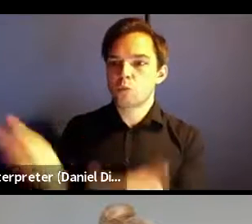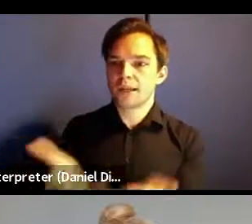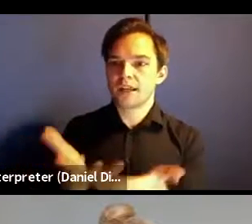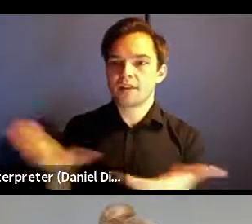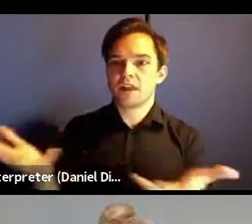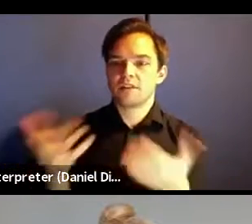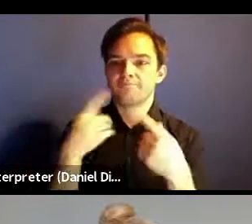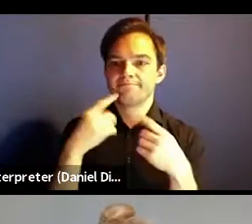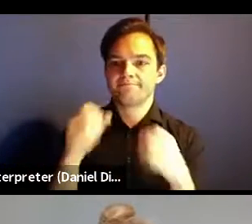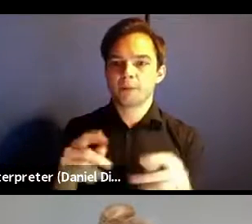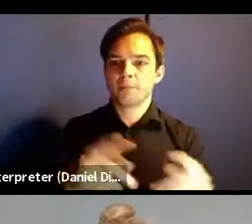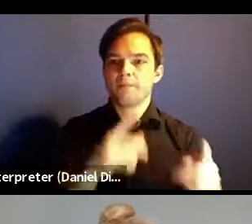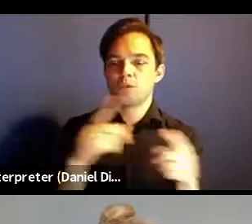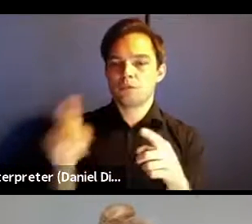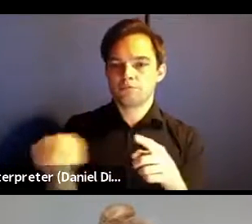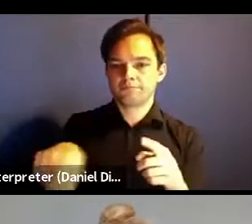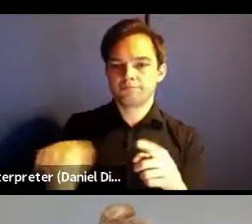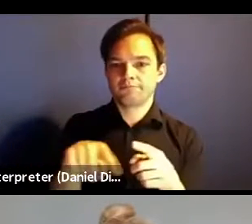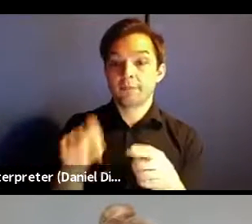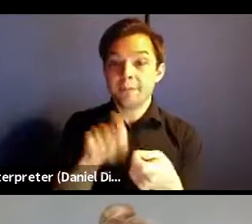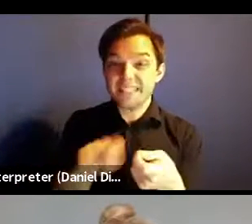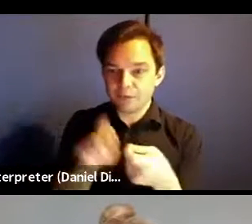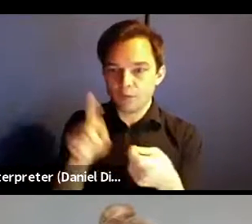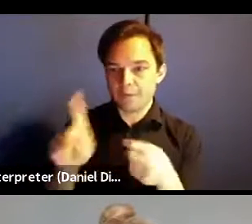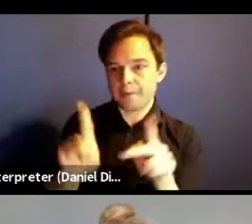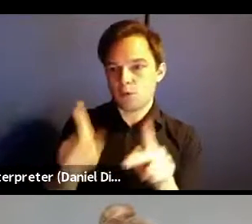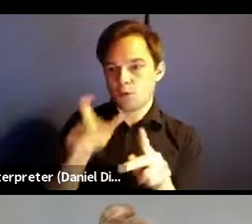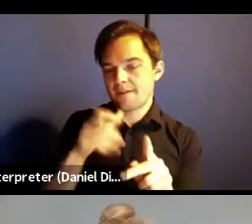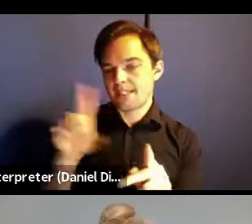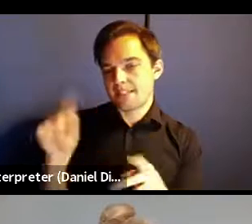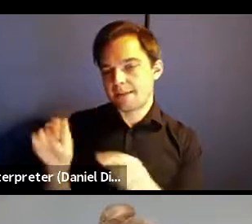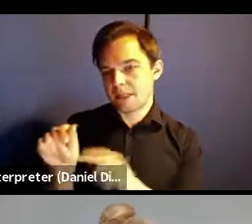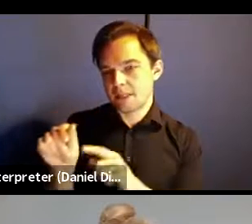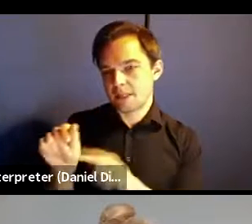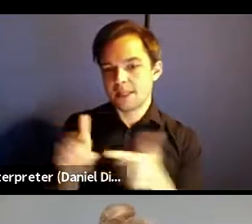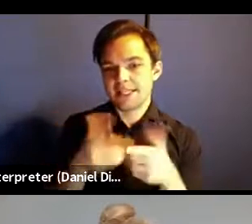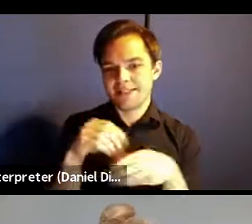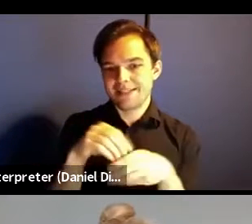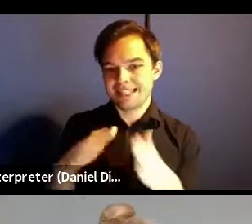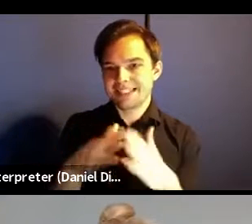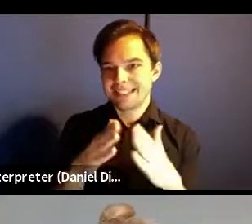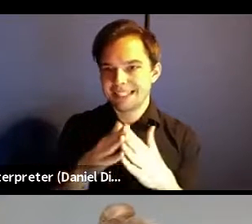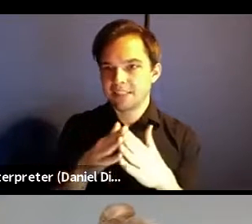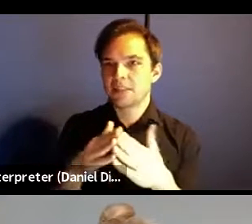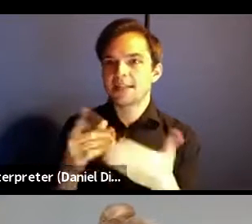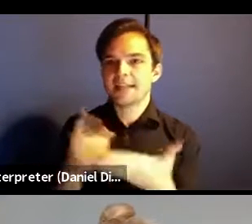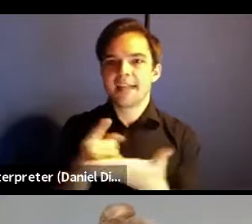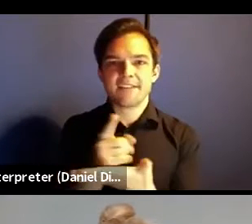people with disabilities to both live in the city, navigate about the city, and work in the city.